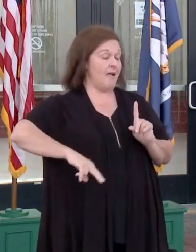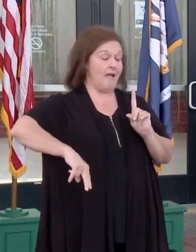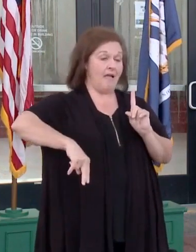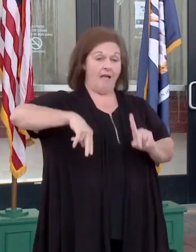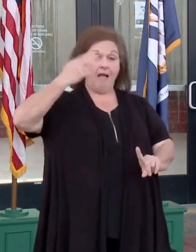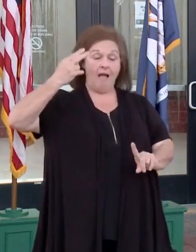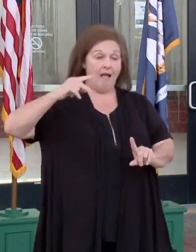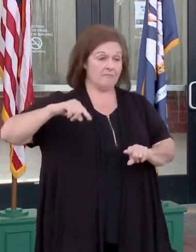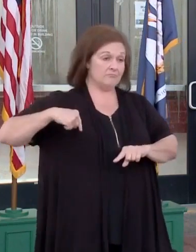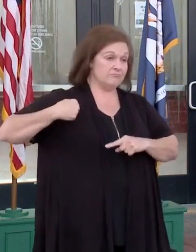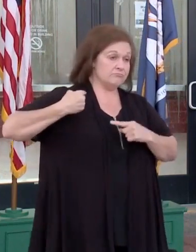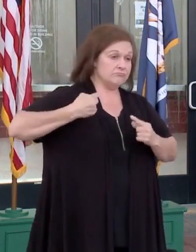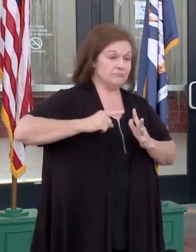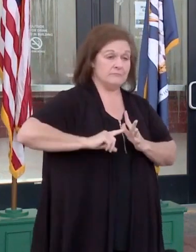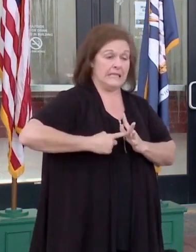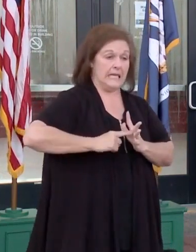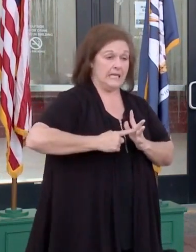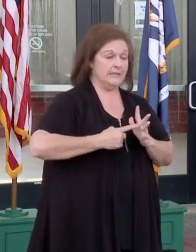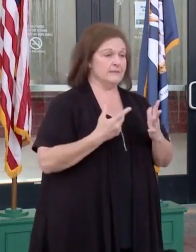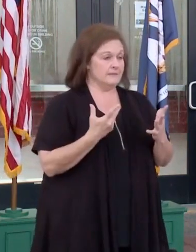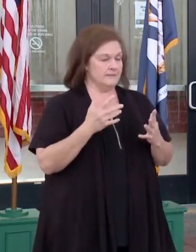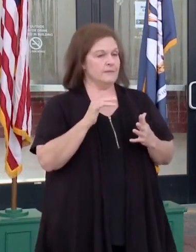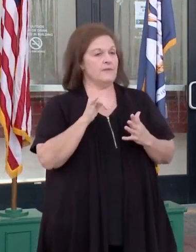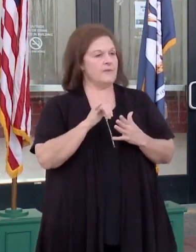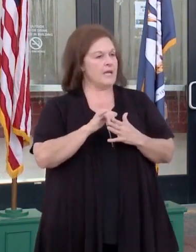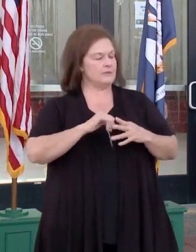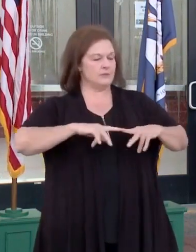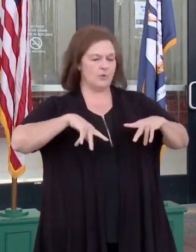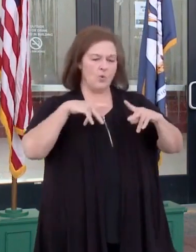pandemic has started. This is the worst time that we've seen and